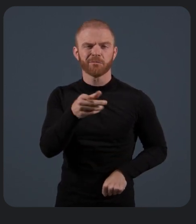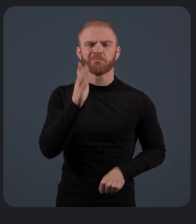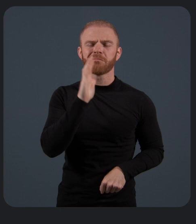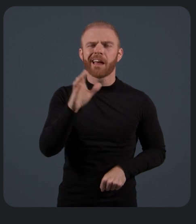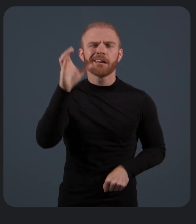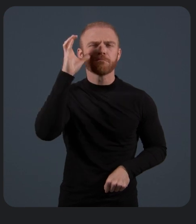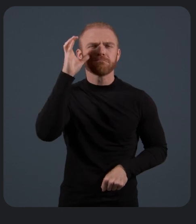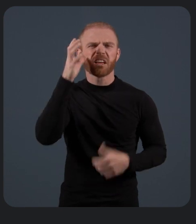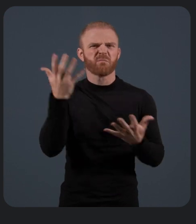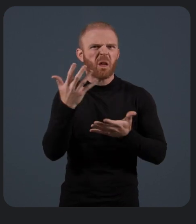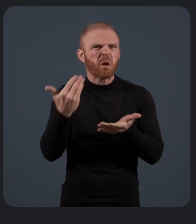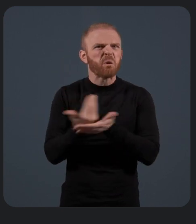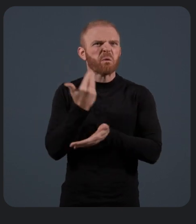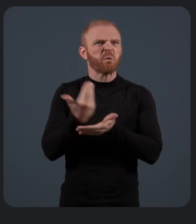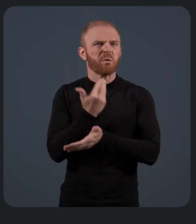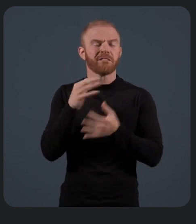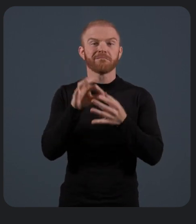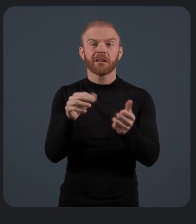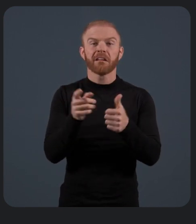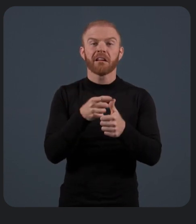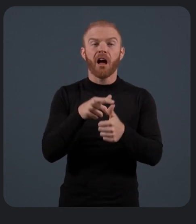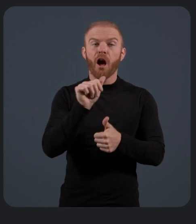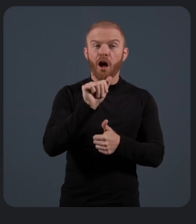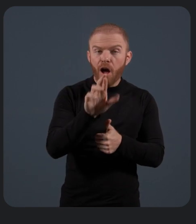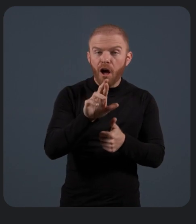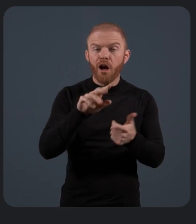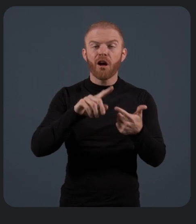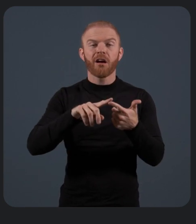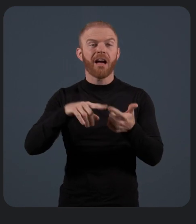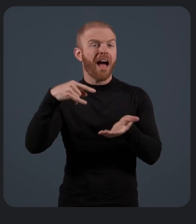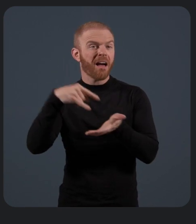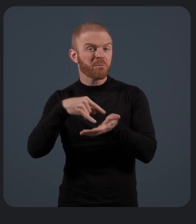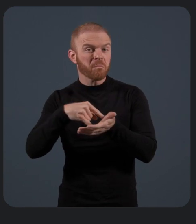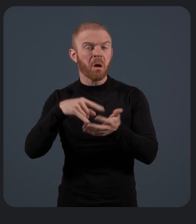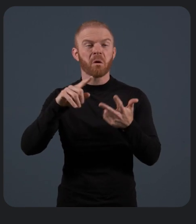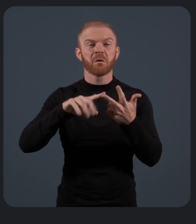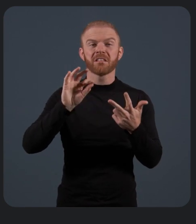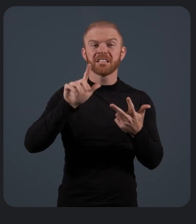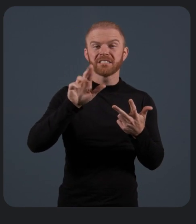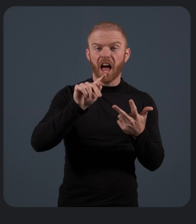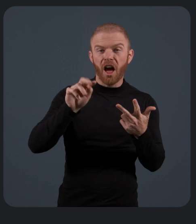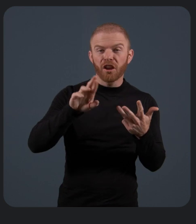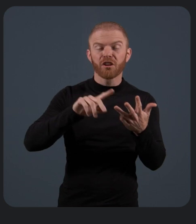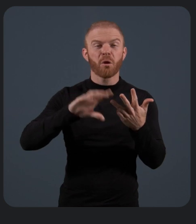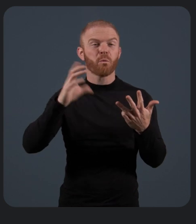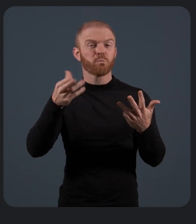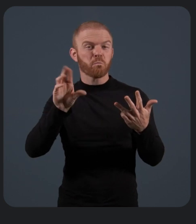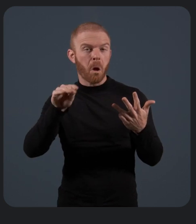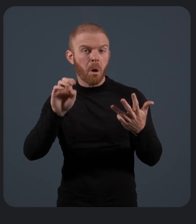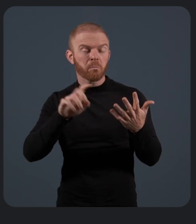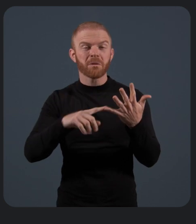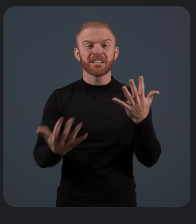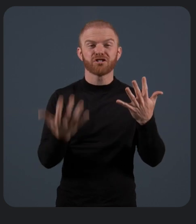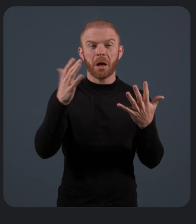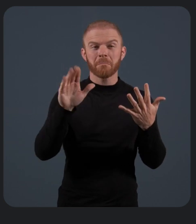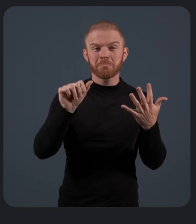You're going to hear the latest on augmented reality, Android, Chrome, Flutter, Firebase, Google